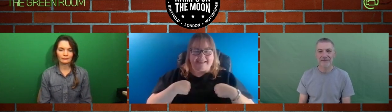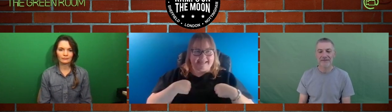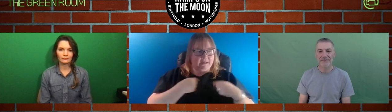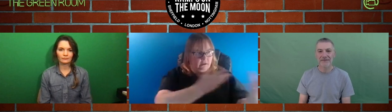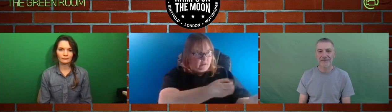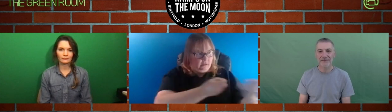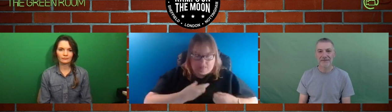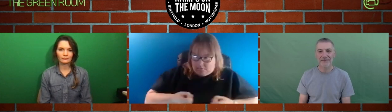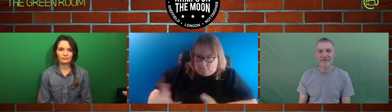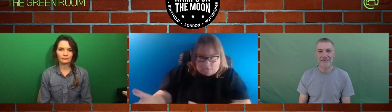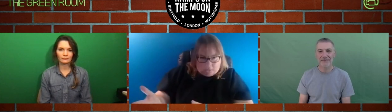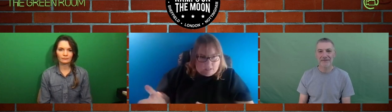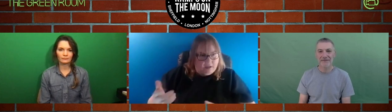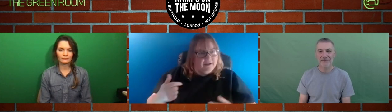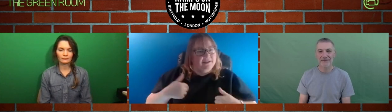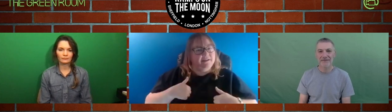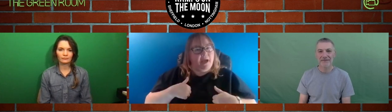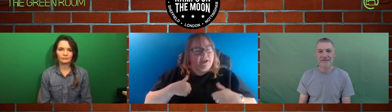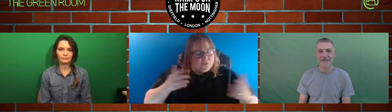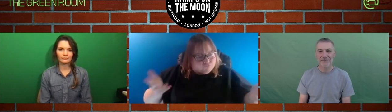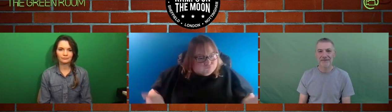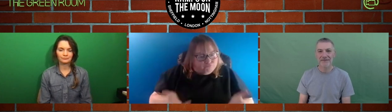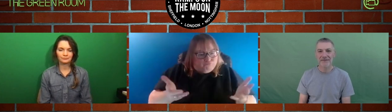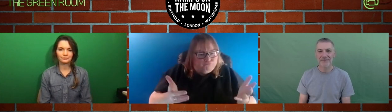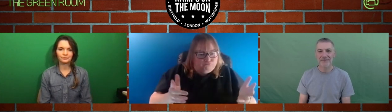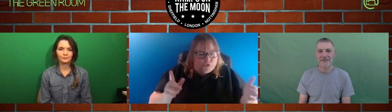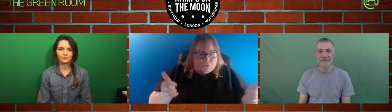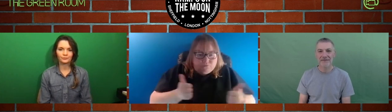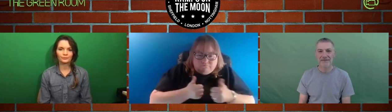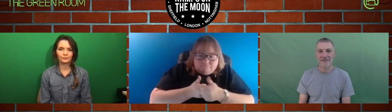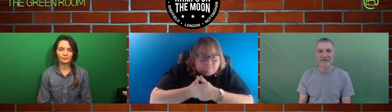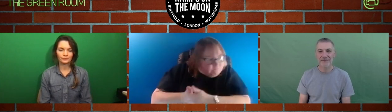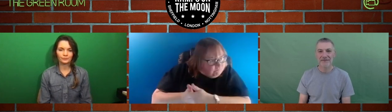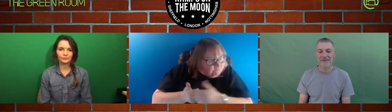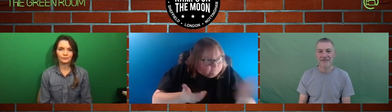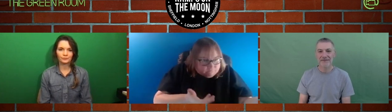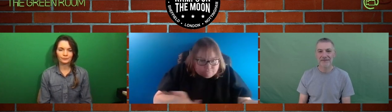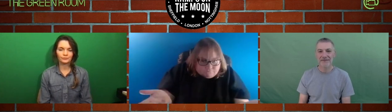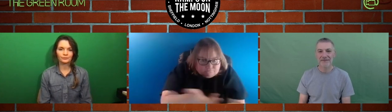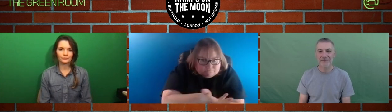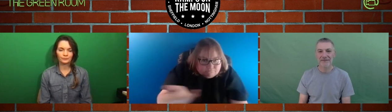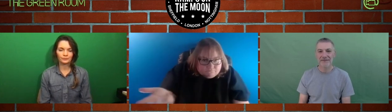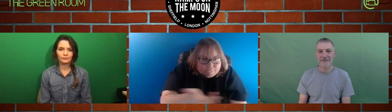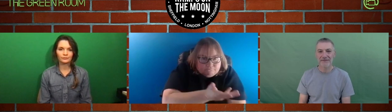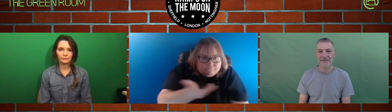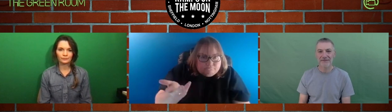you were working with everyone else so yeah it was really great to have a team that we're really up for